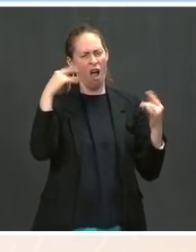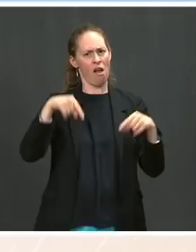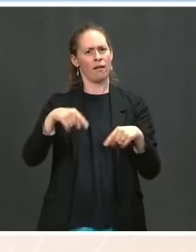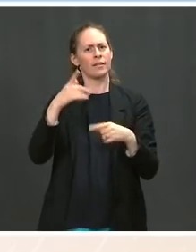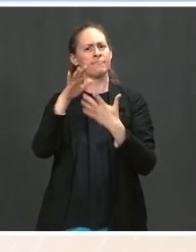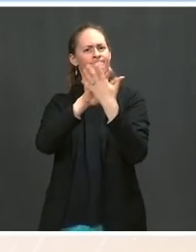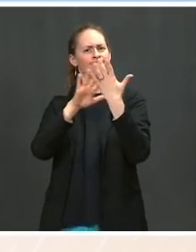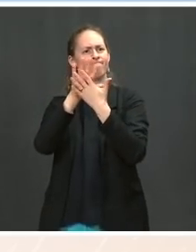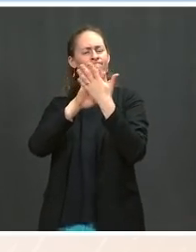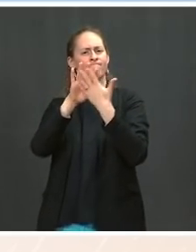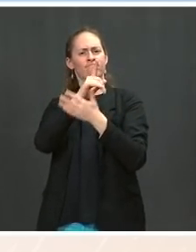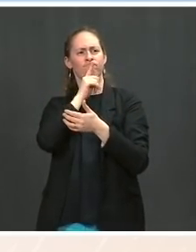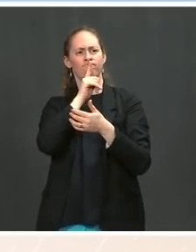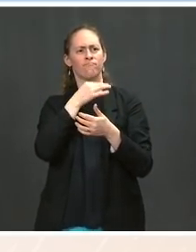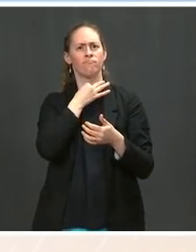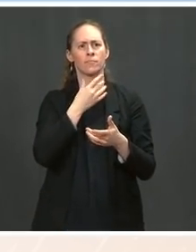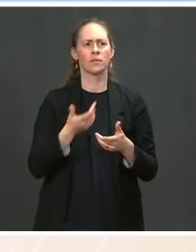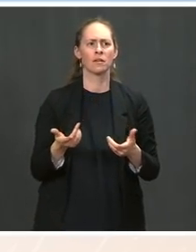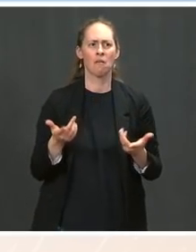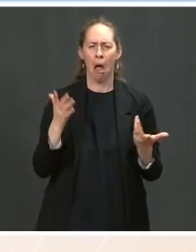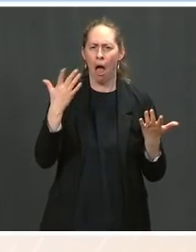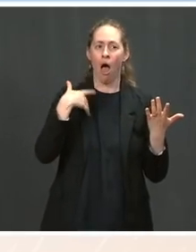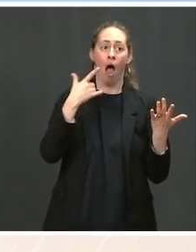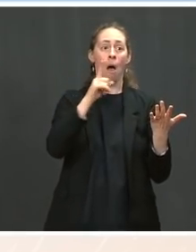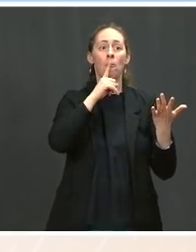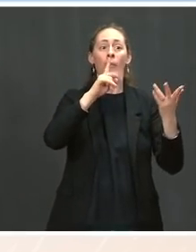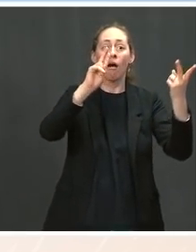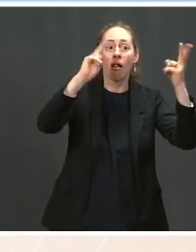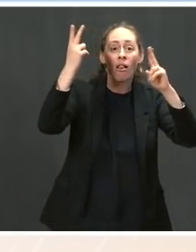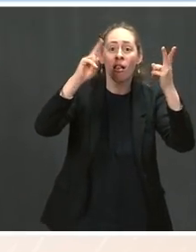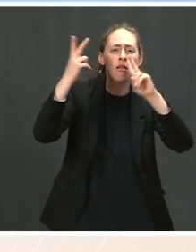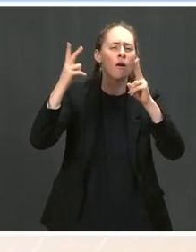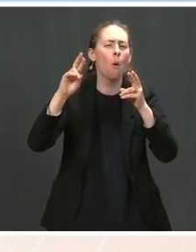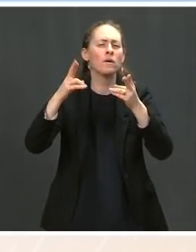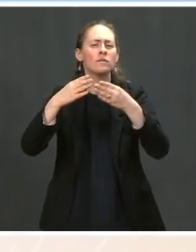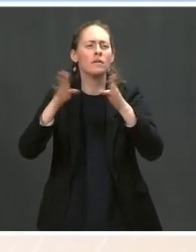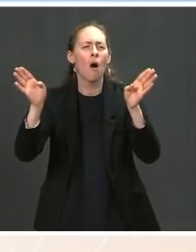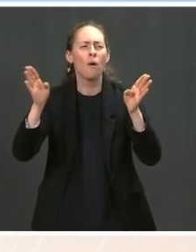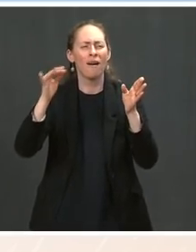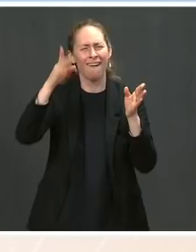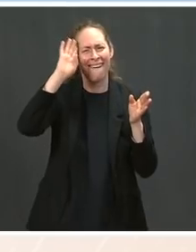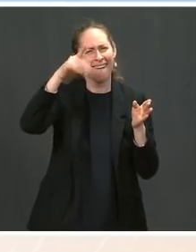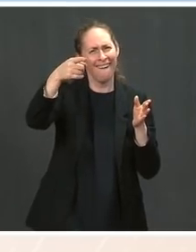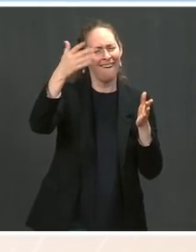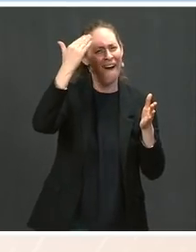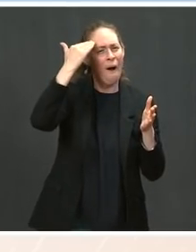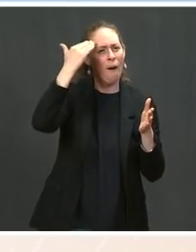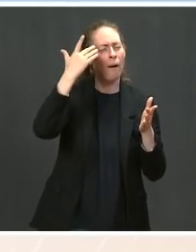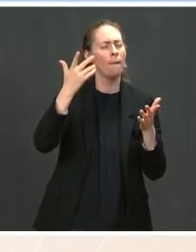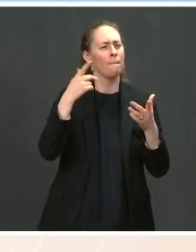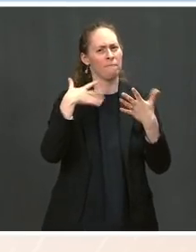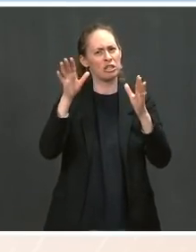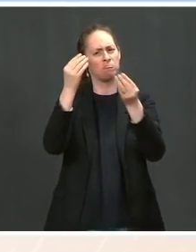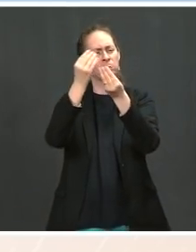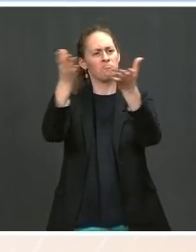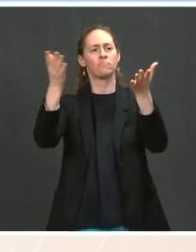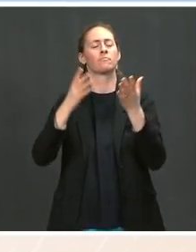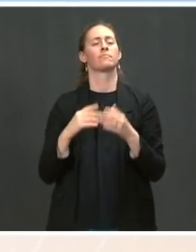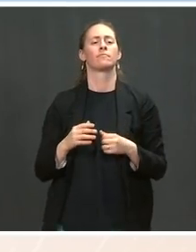should not be mistaken for curiosity in general, David, as you know. But I will say, you know,